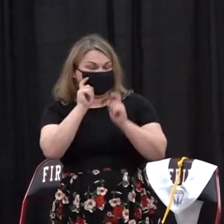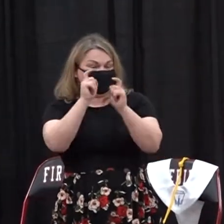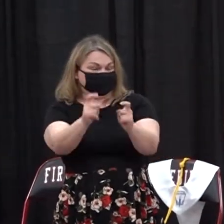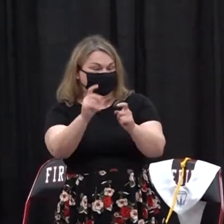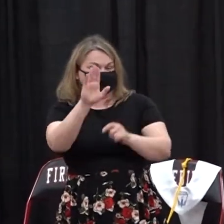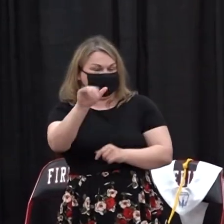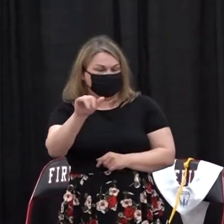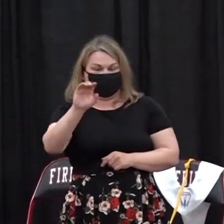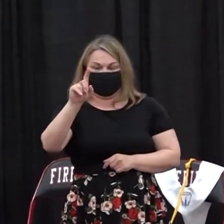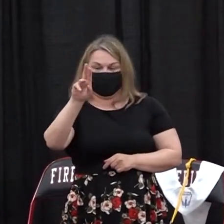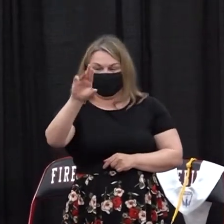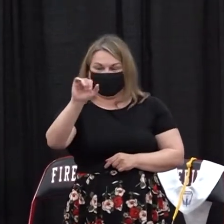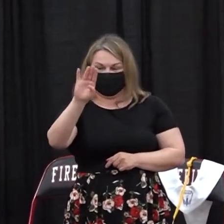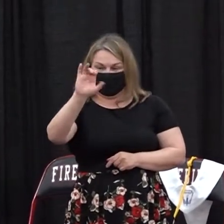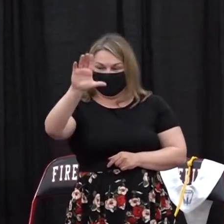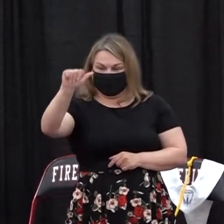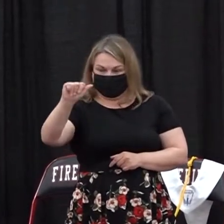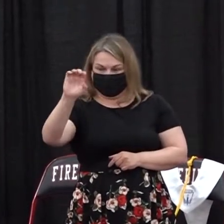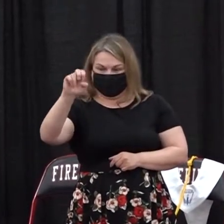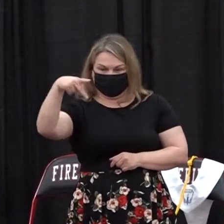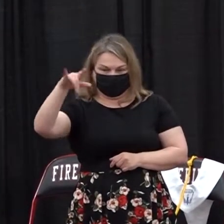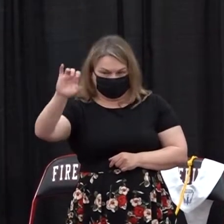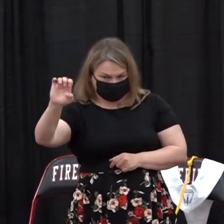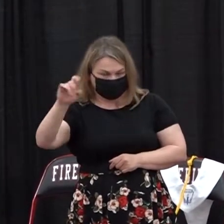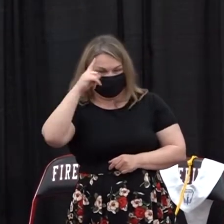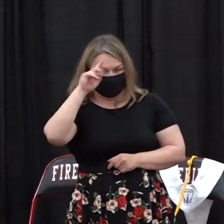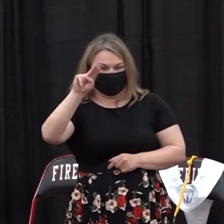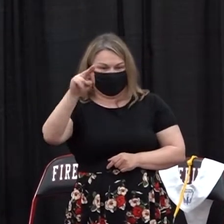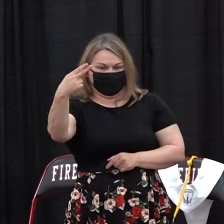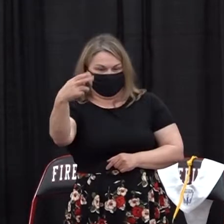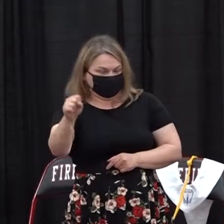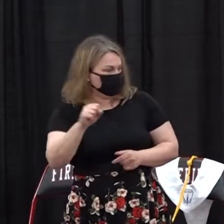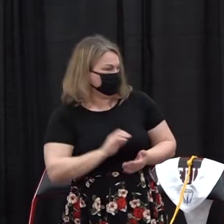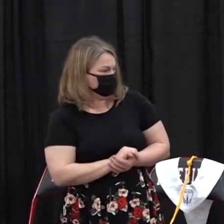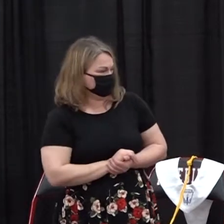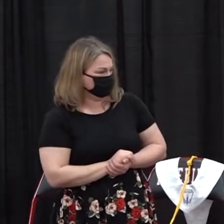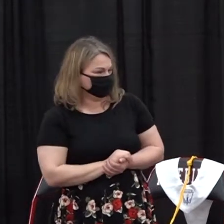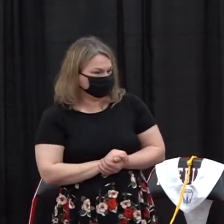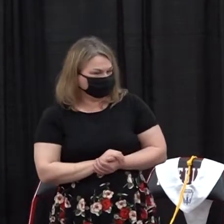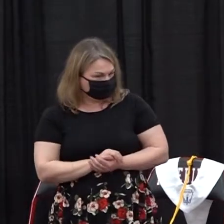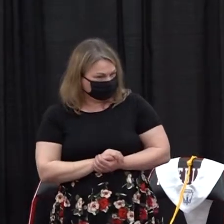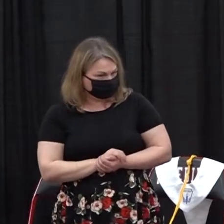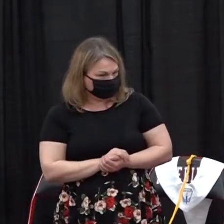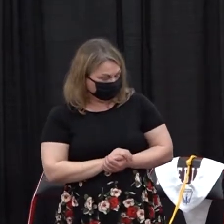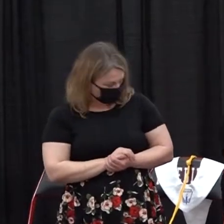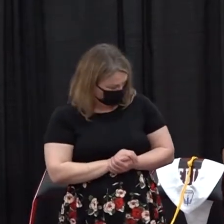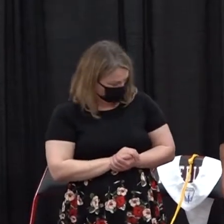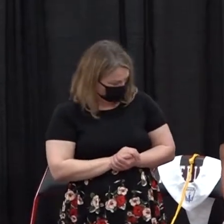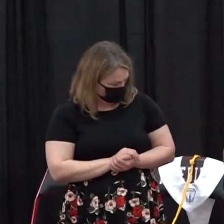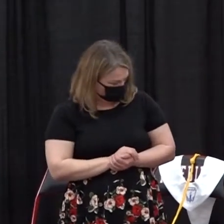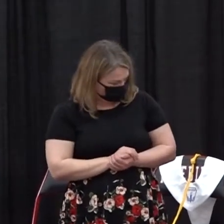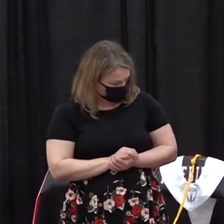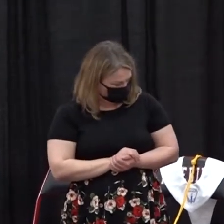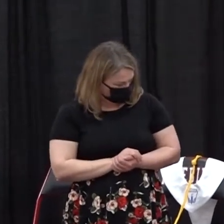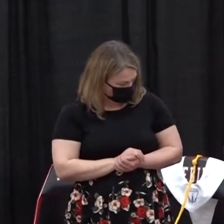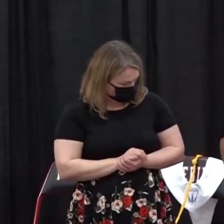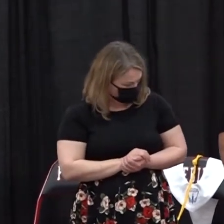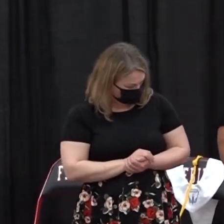Next award will be given my Ms. Rebecca Epple for the National Honor Society.